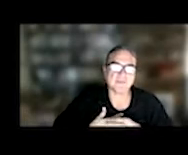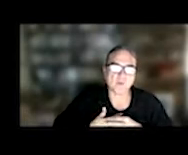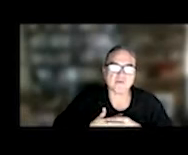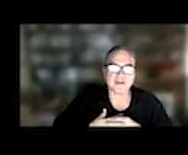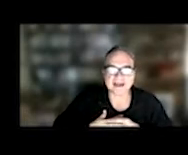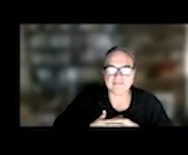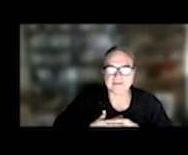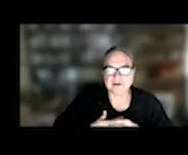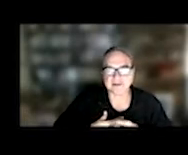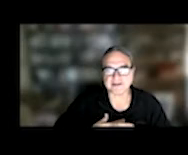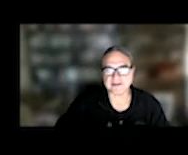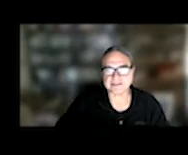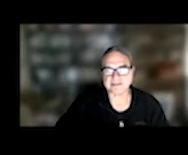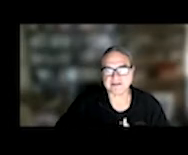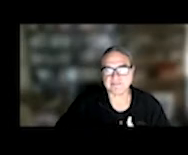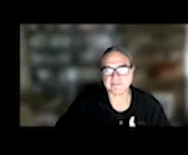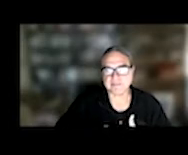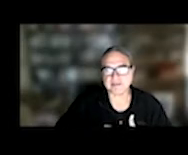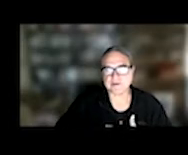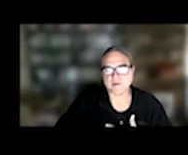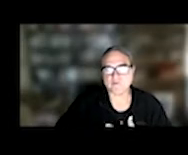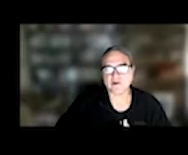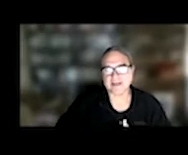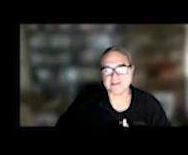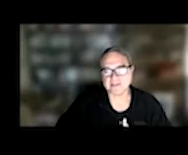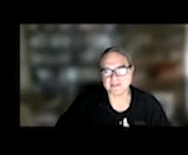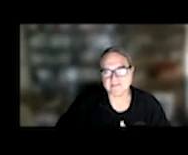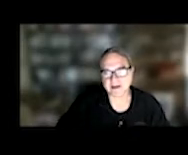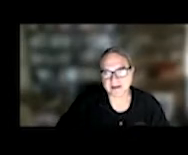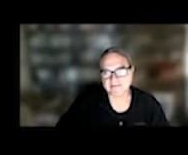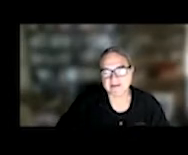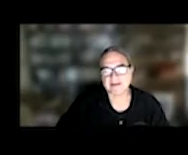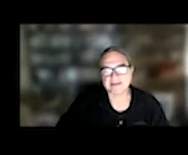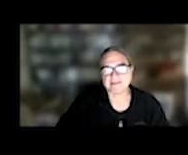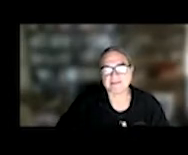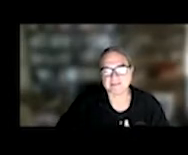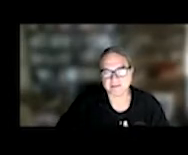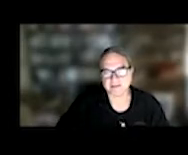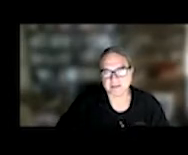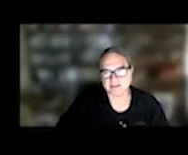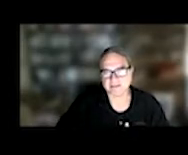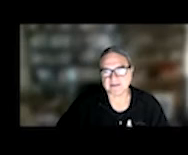more than half the American Indian Alaska native population over age 65 has a disability. Isn't